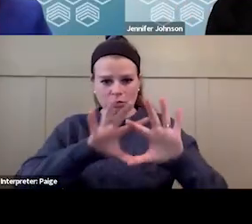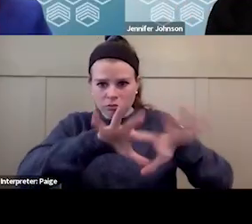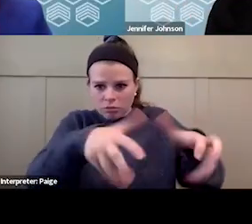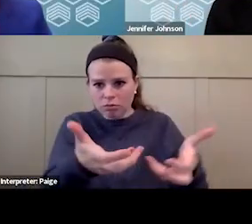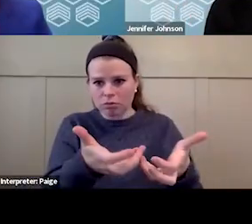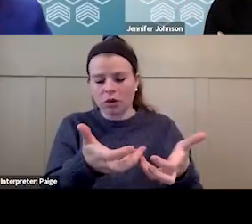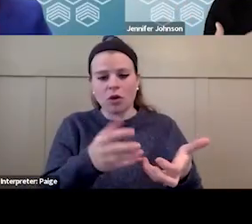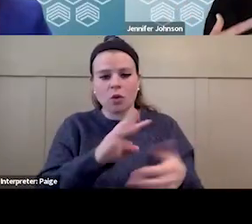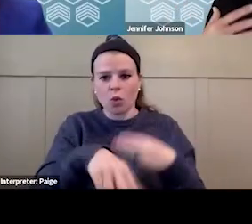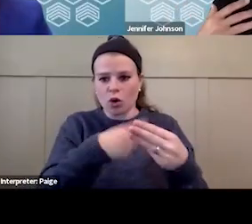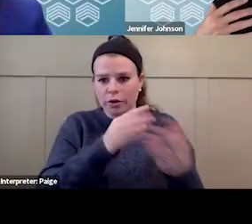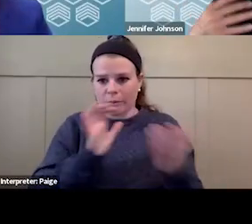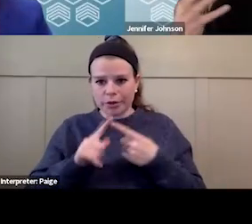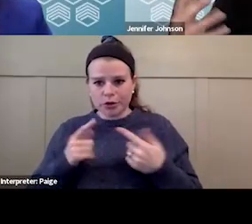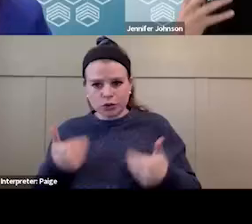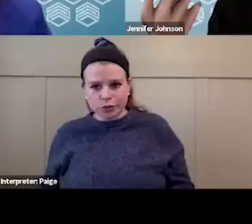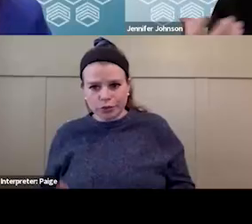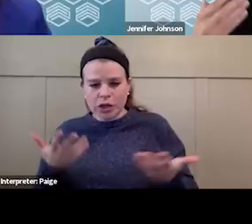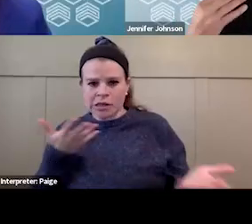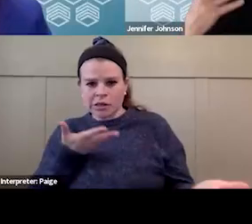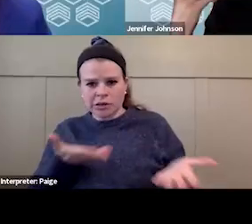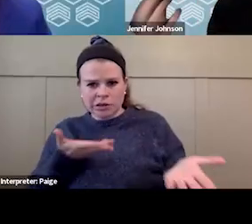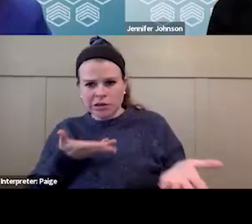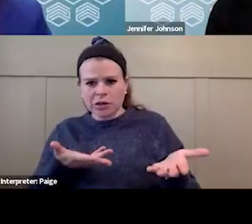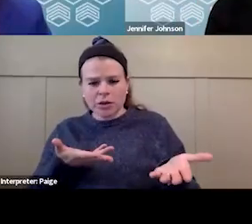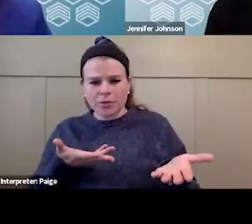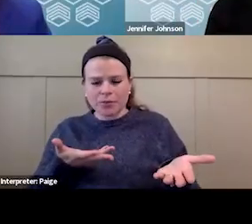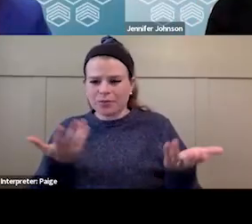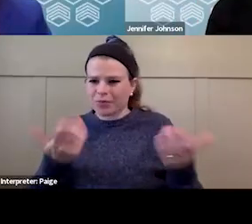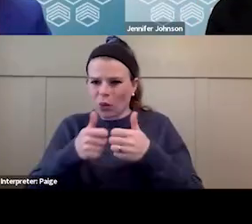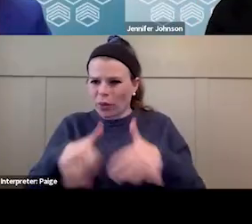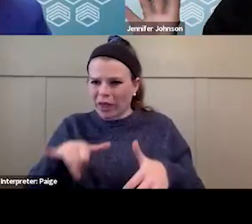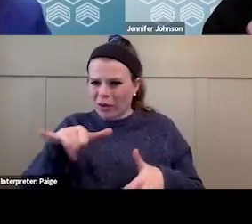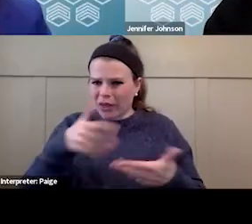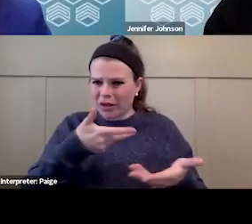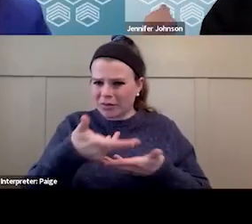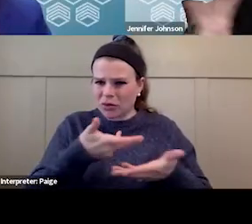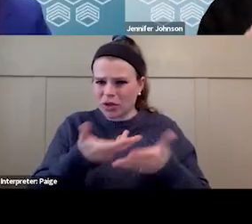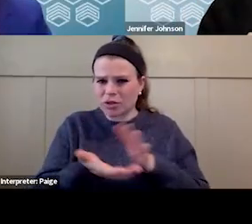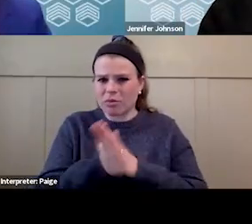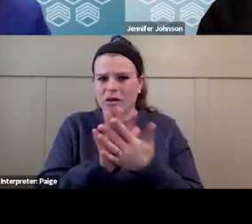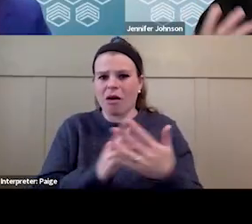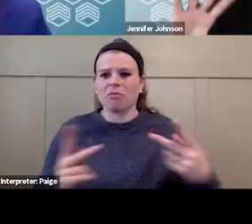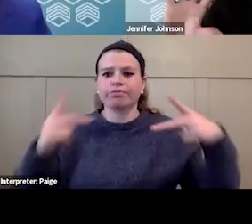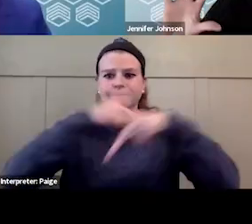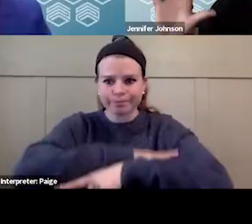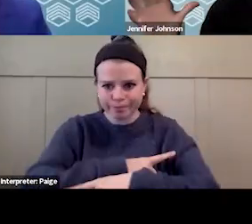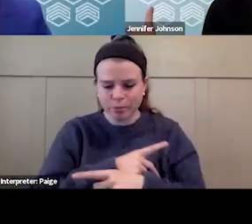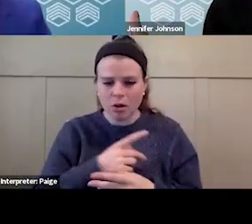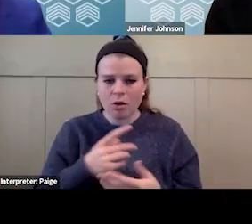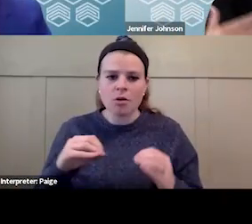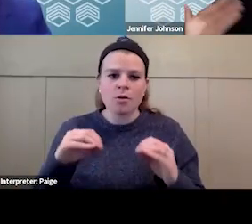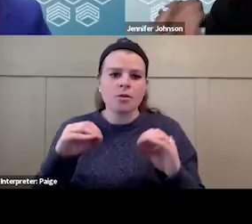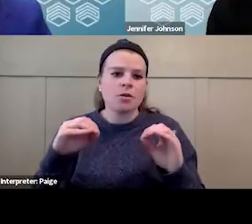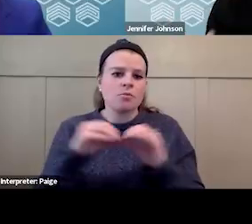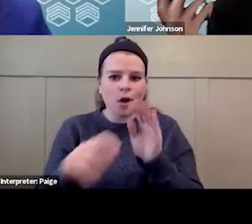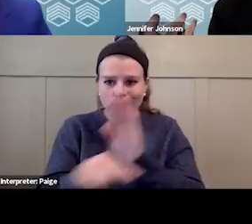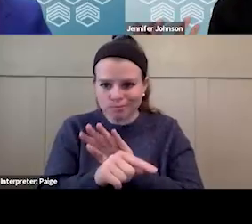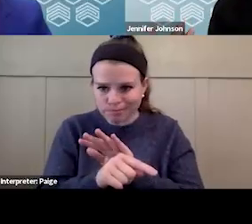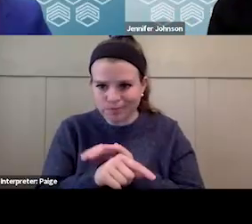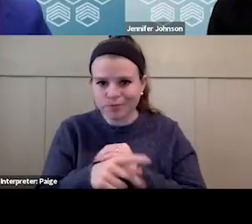are and without having that interaction get worse, go south, or somehow escalate?